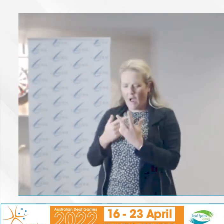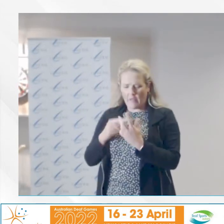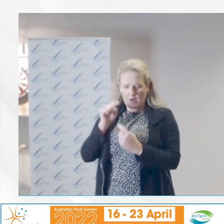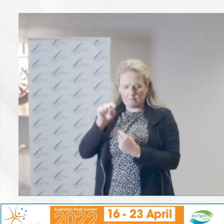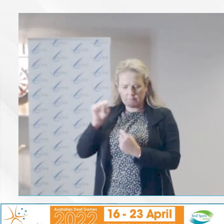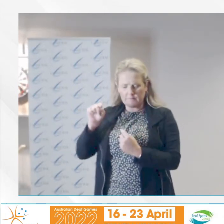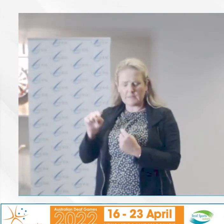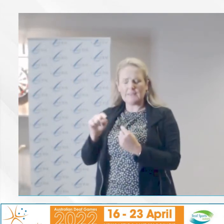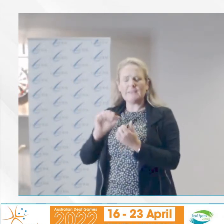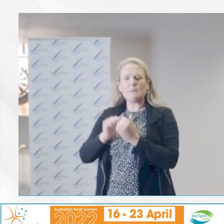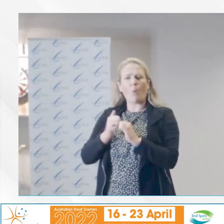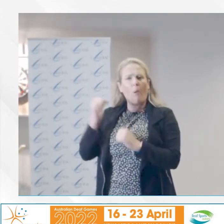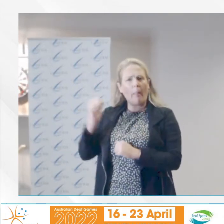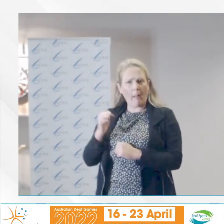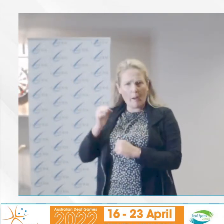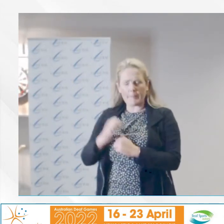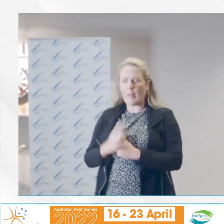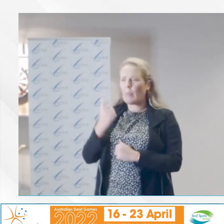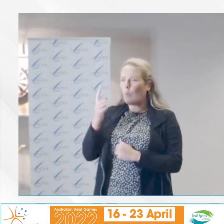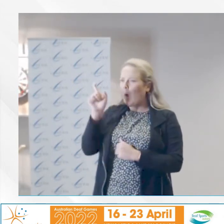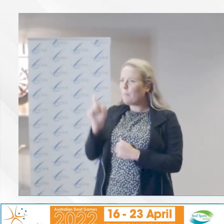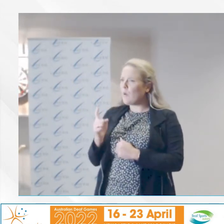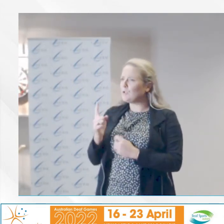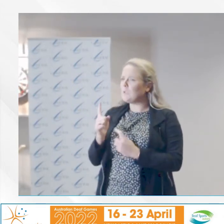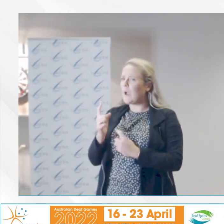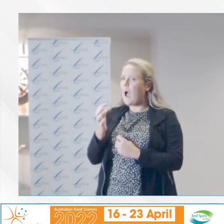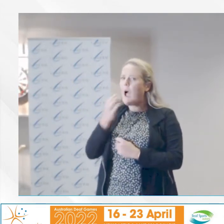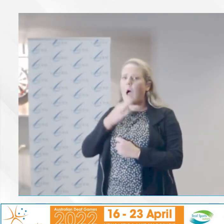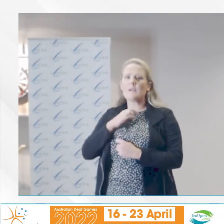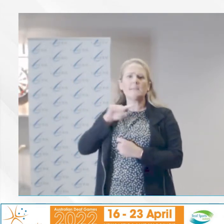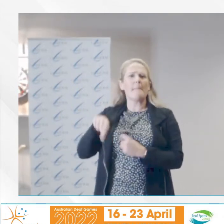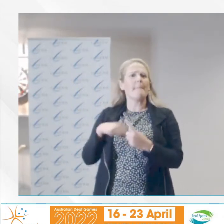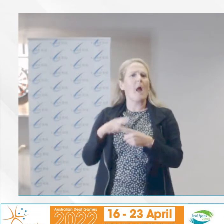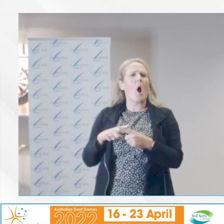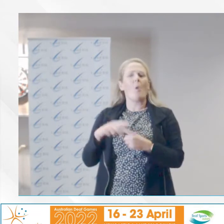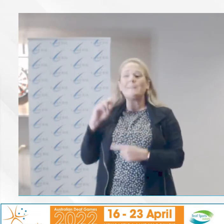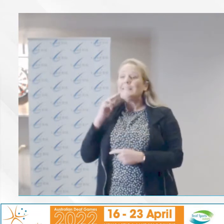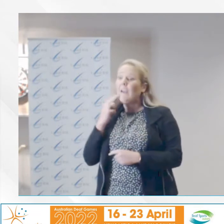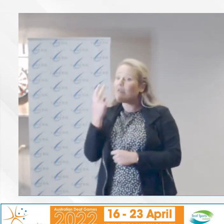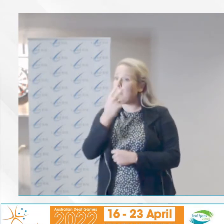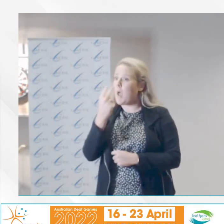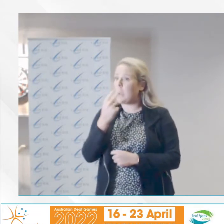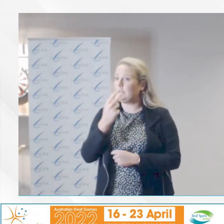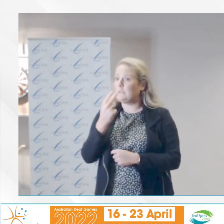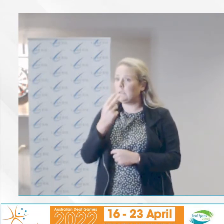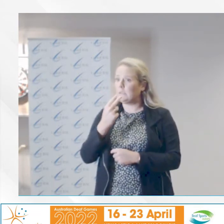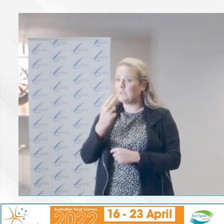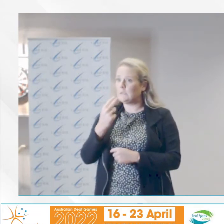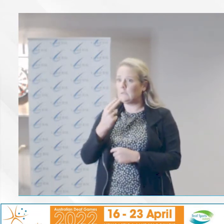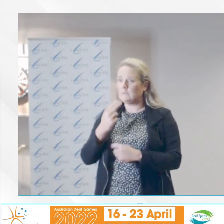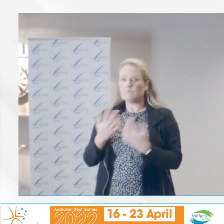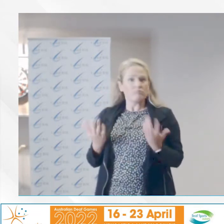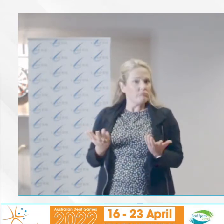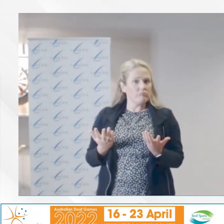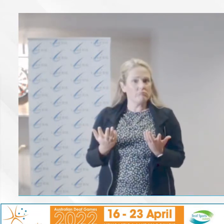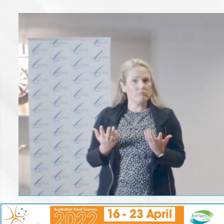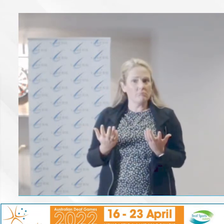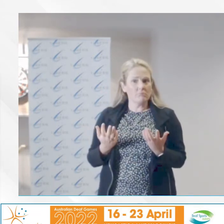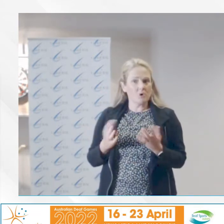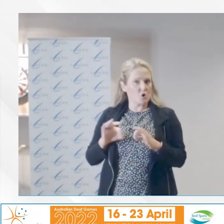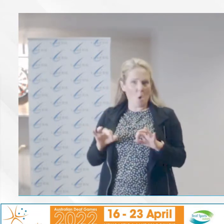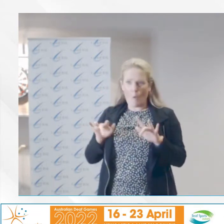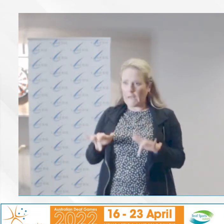i think a few of the other sporting clubs they asked about the involvement of deaf-blind